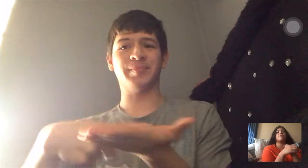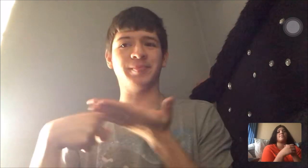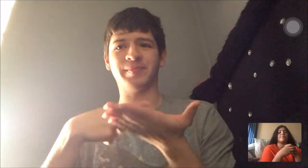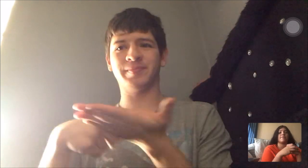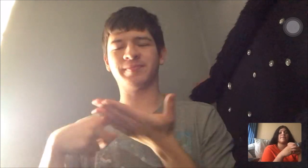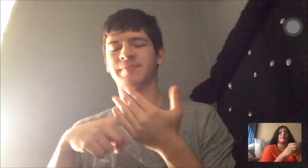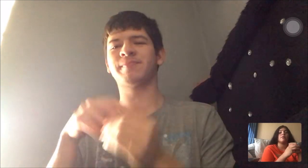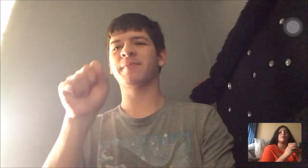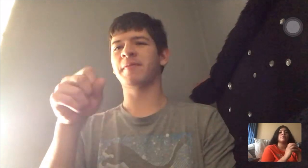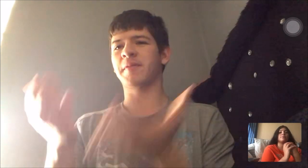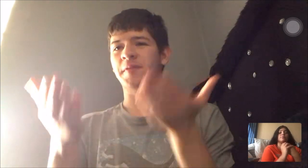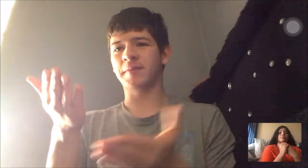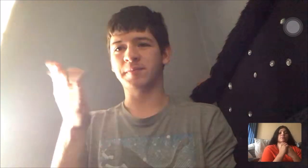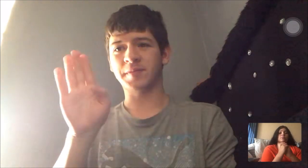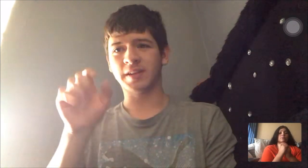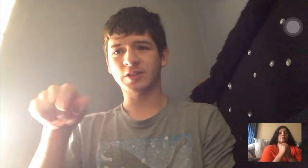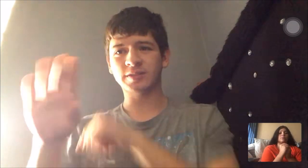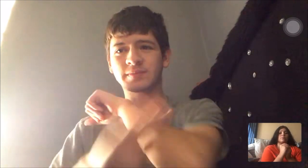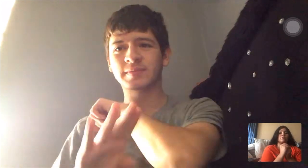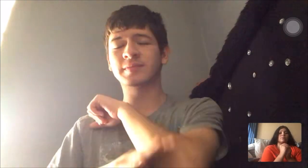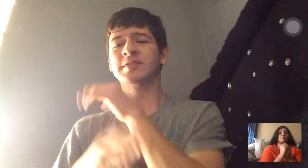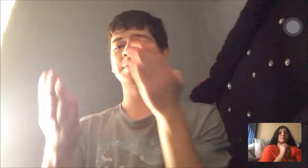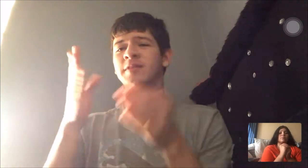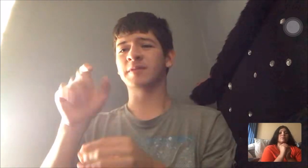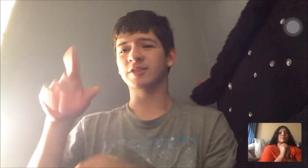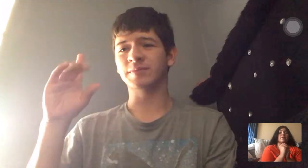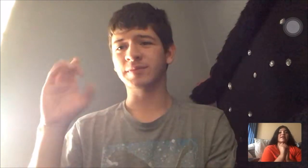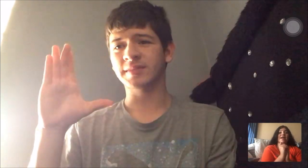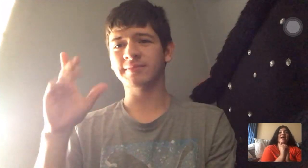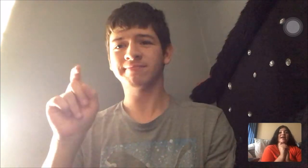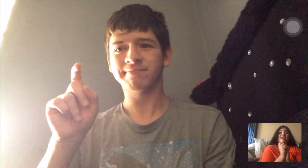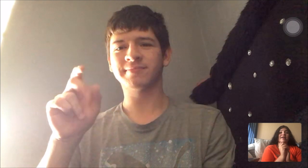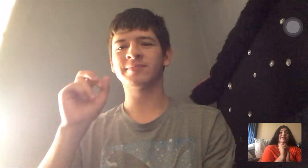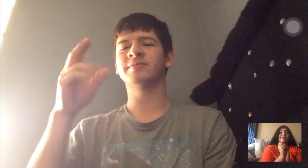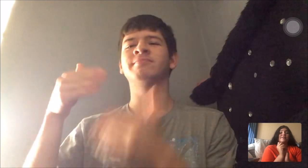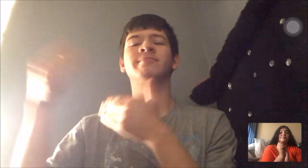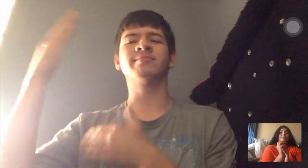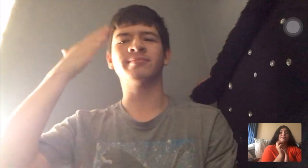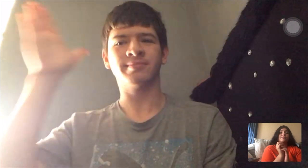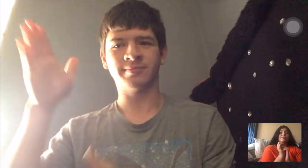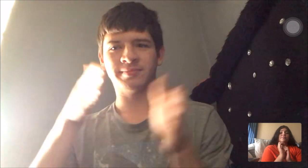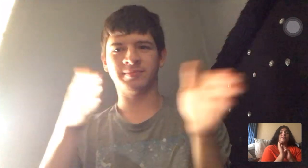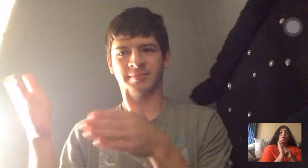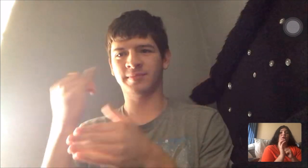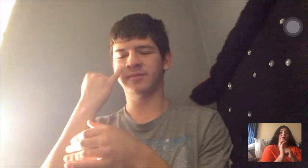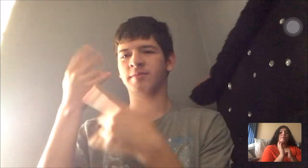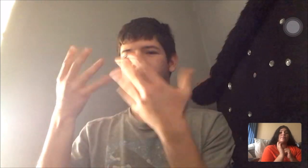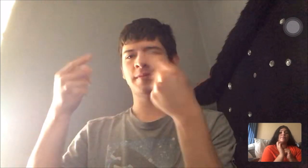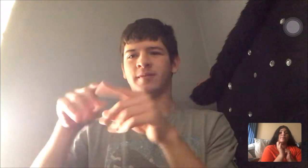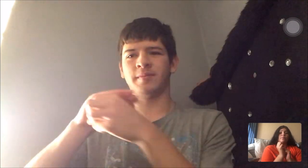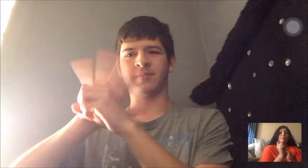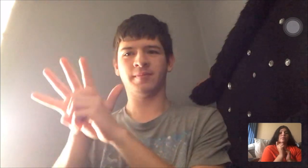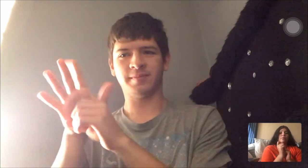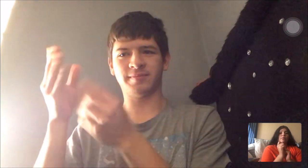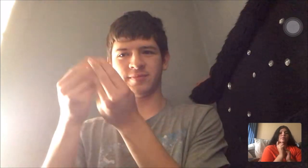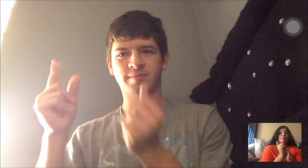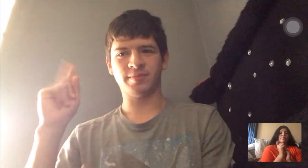We discussed a possible ceremony being held in the fall or later. We don’t know the plans until the coronavirus fades away.